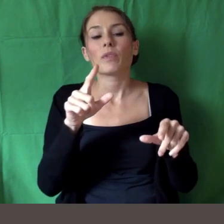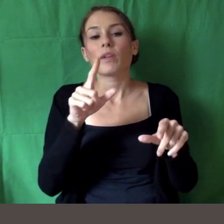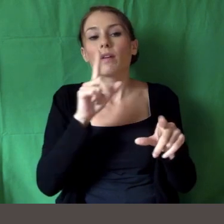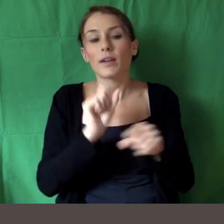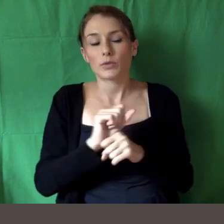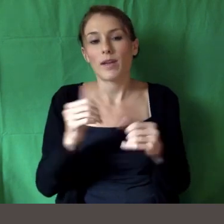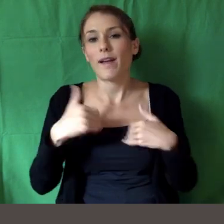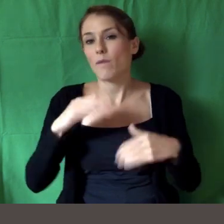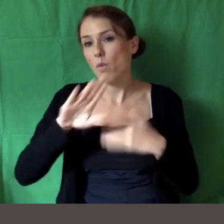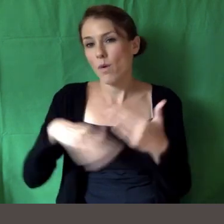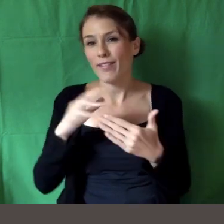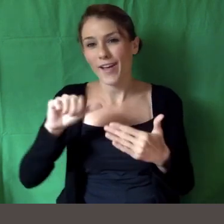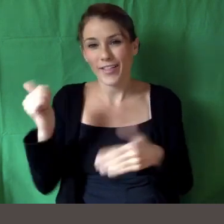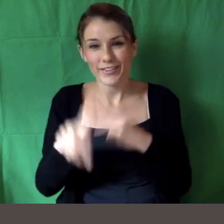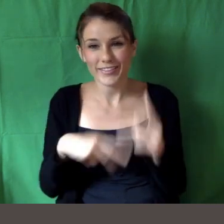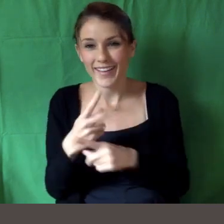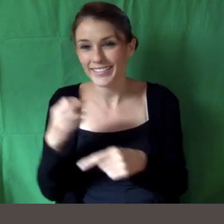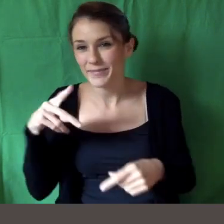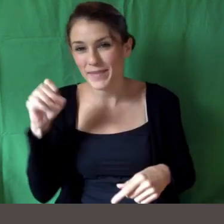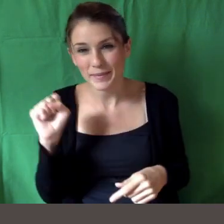all other kinds of PEPs as well.